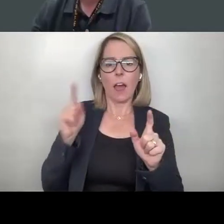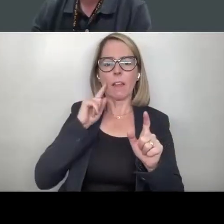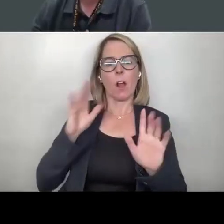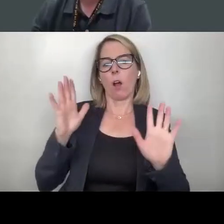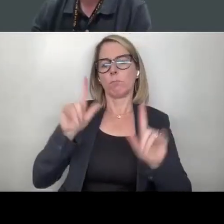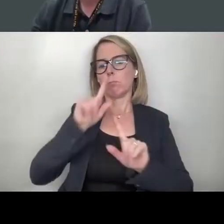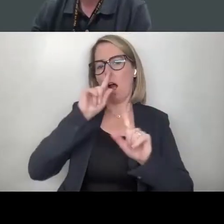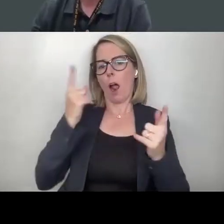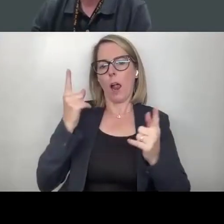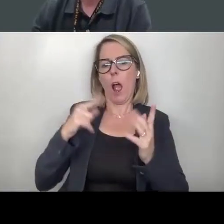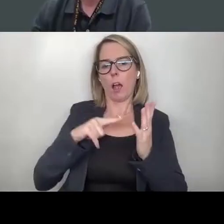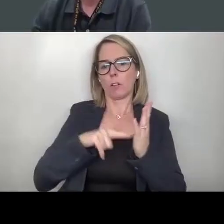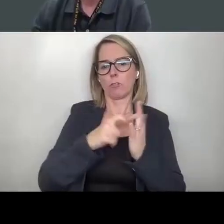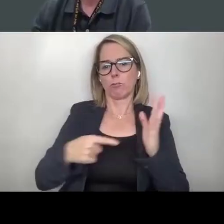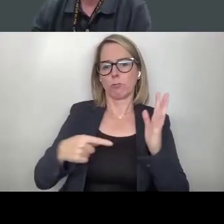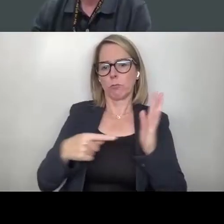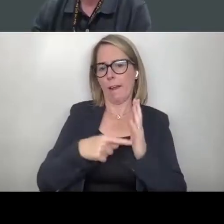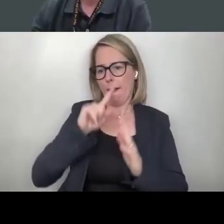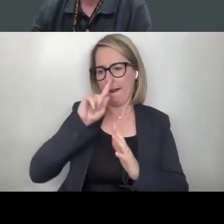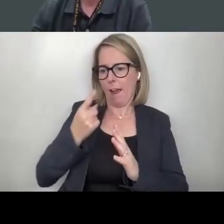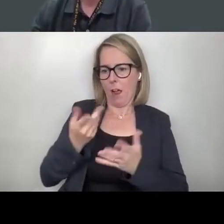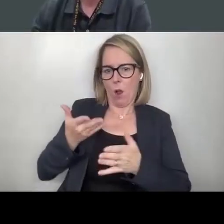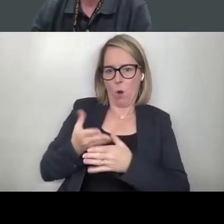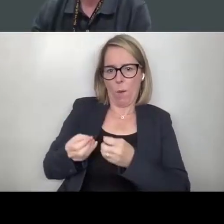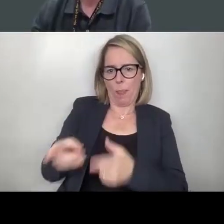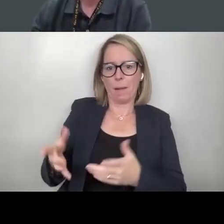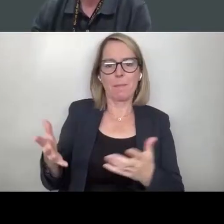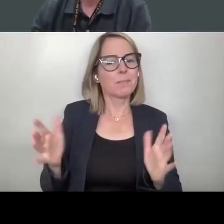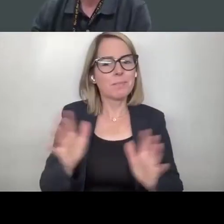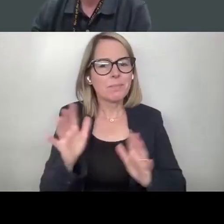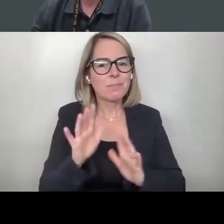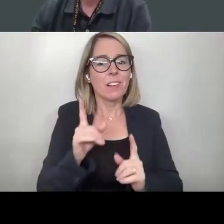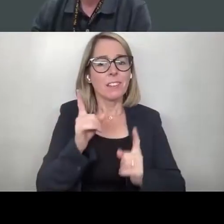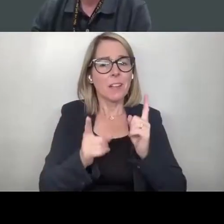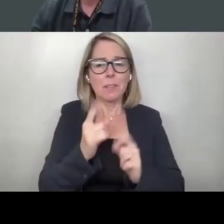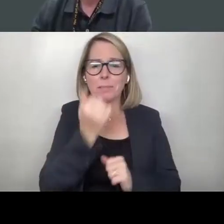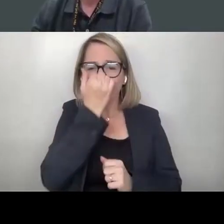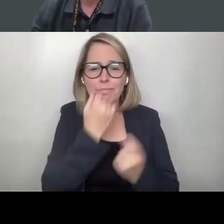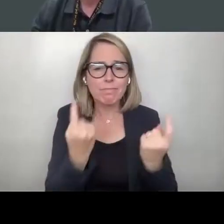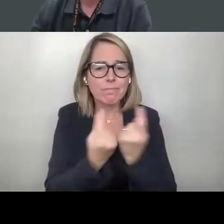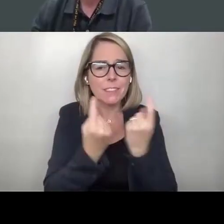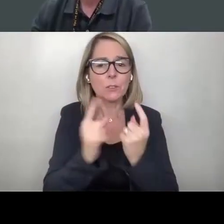just small adjustments, increasing the time for an appointment, seeing someone in the car park,